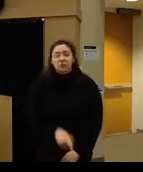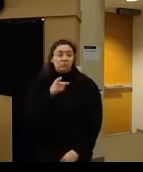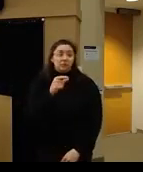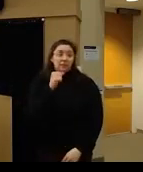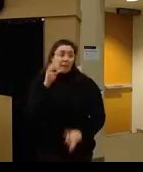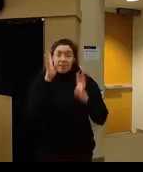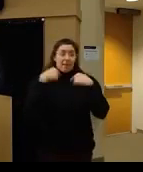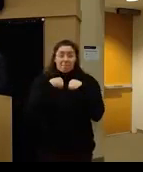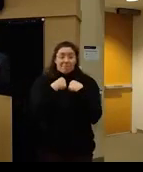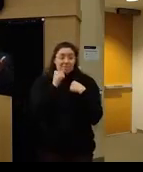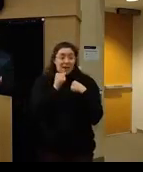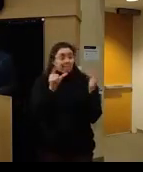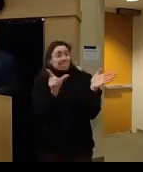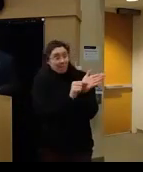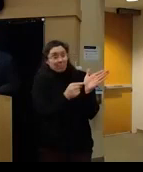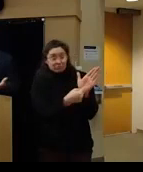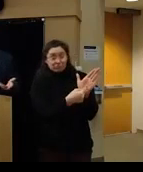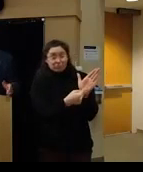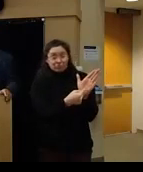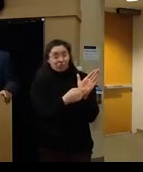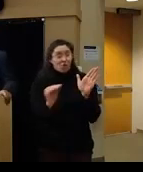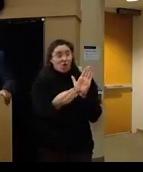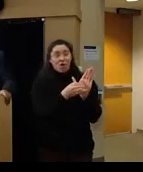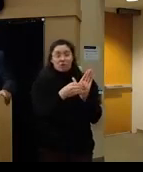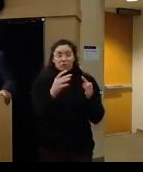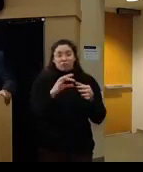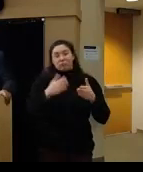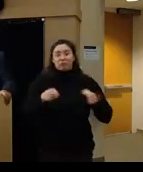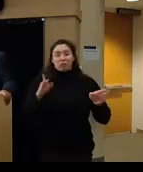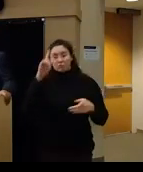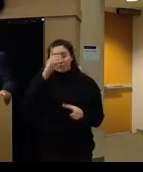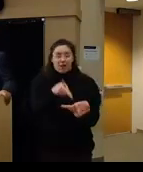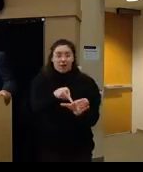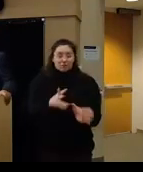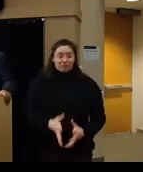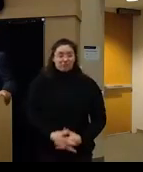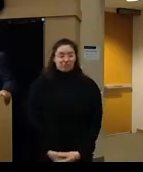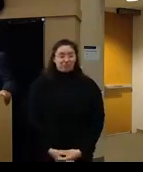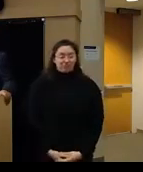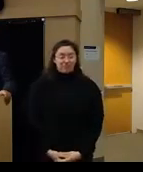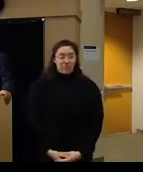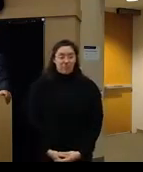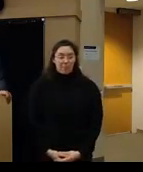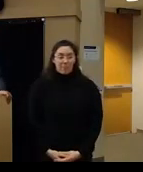making this up it's published in The Archives of General Psychiatry right and people are supposed